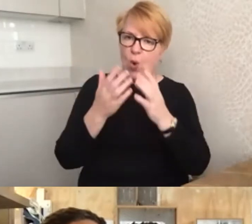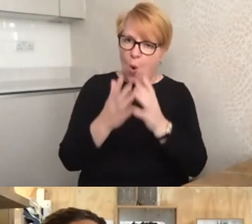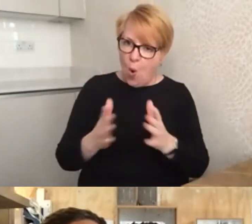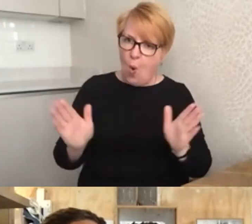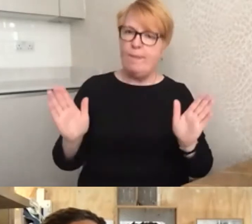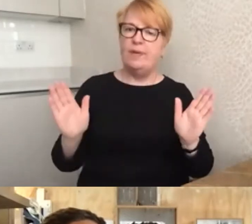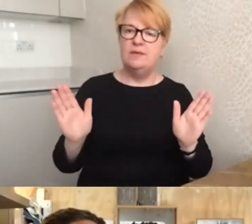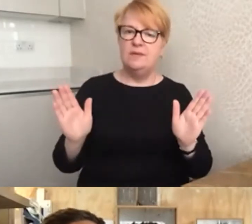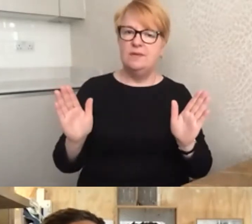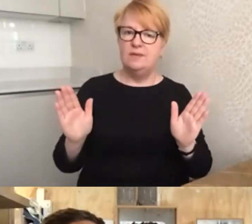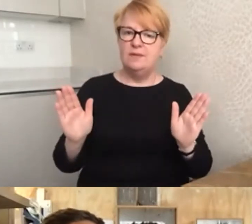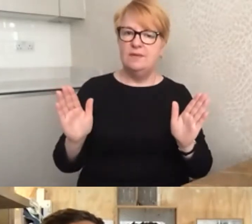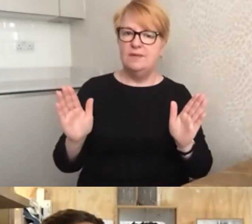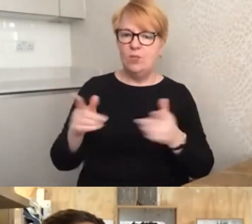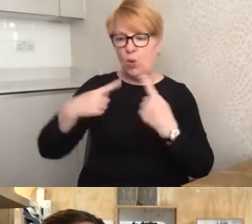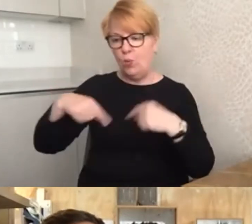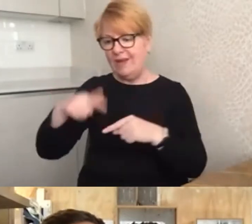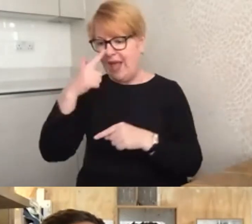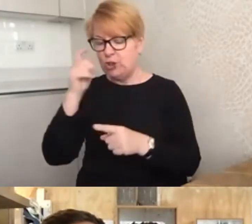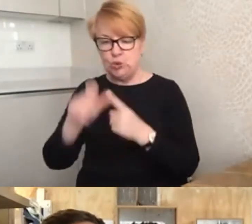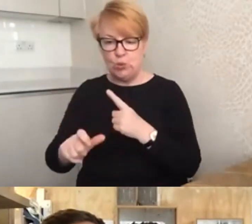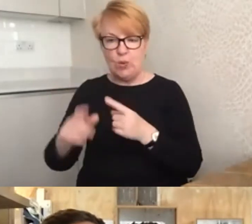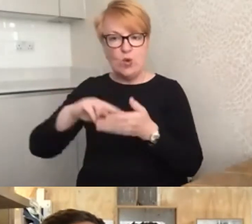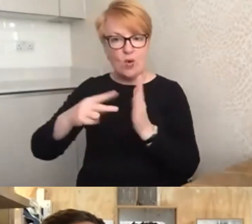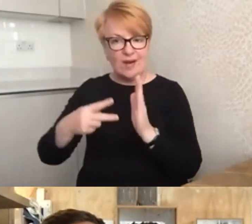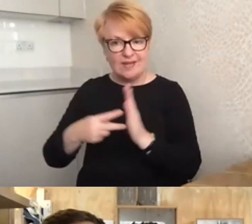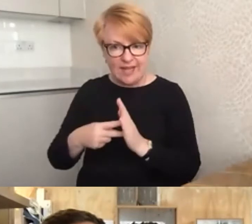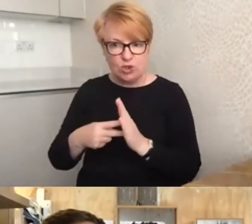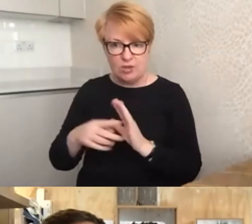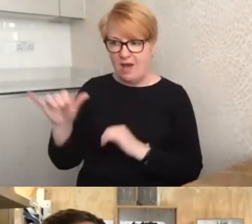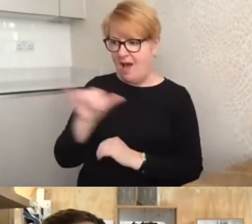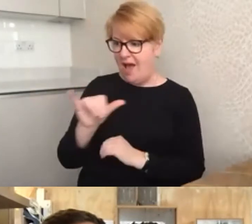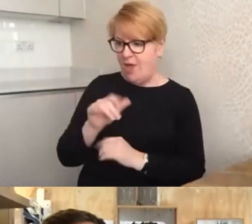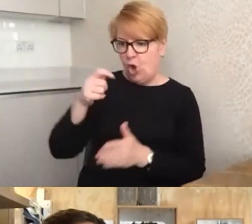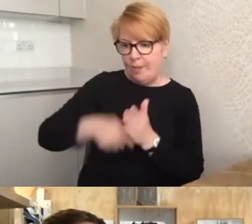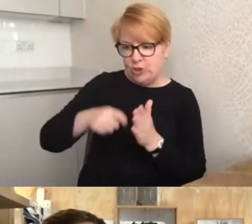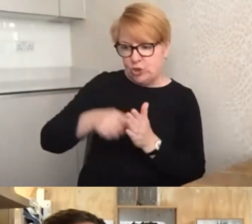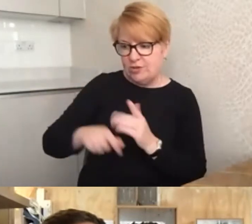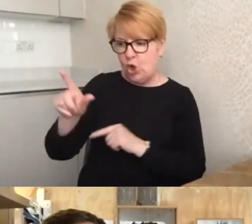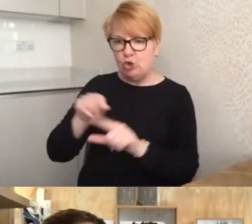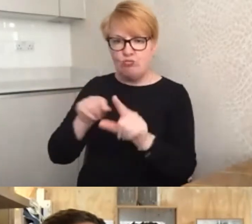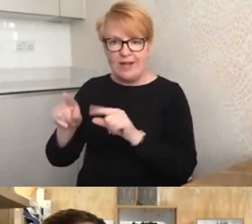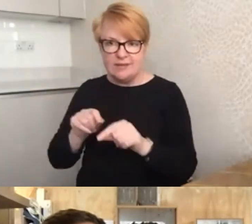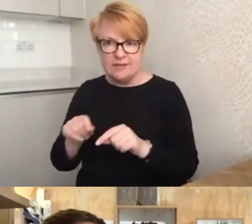and commissioners, or curators, or producers. And we already, like majority of us in these